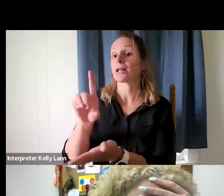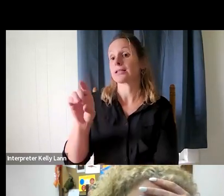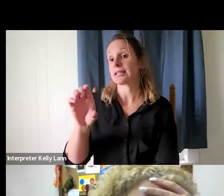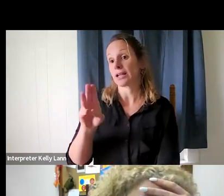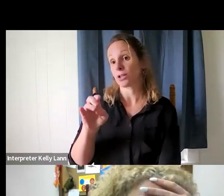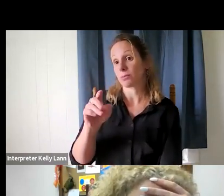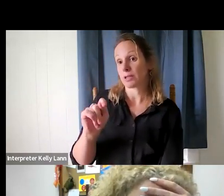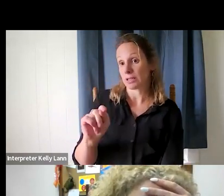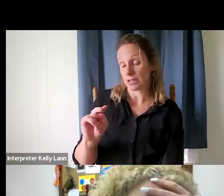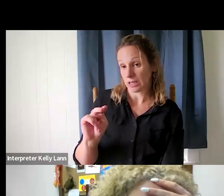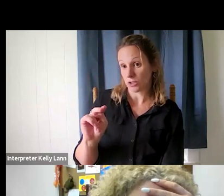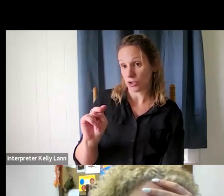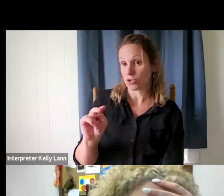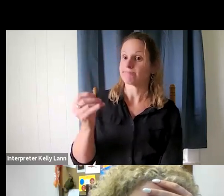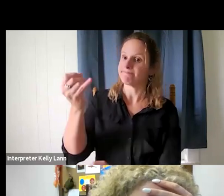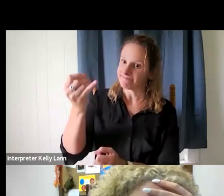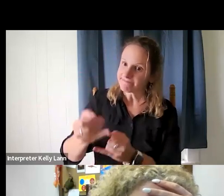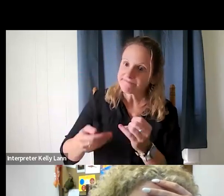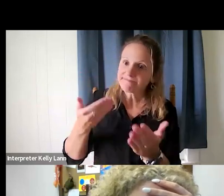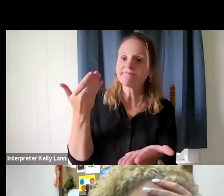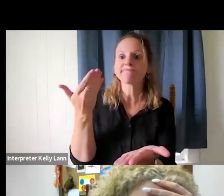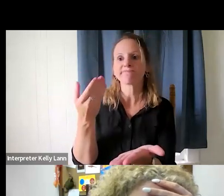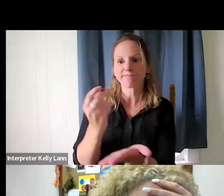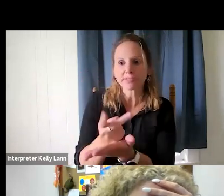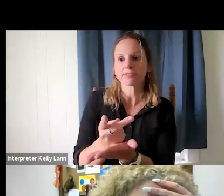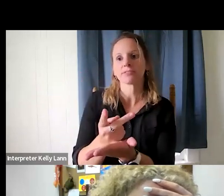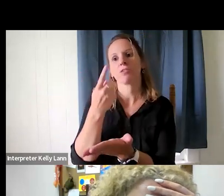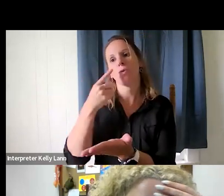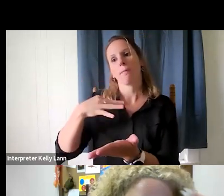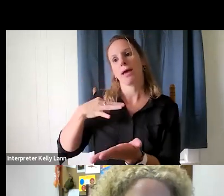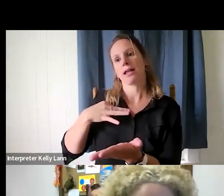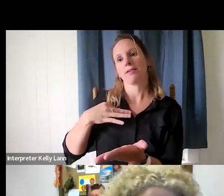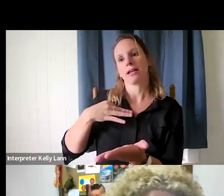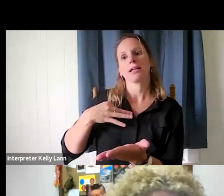he was finally approved for benefits after 10 years and five applications.